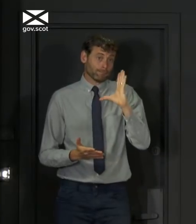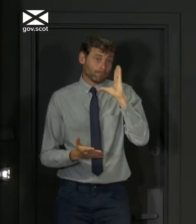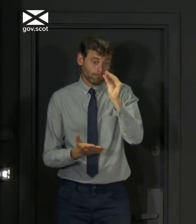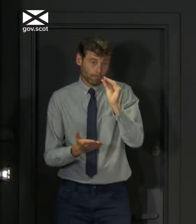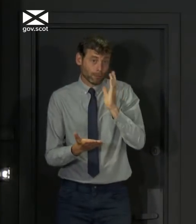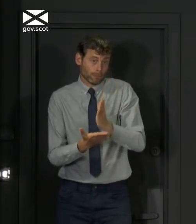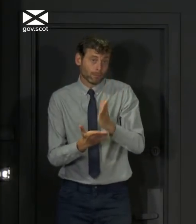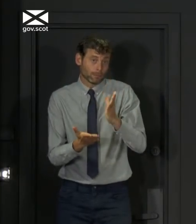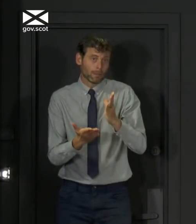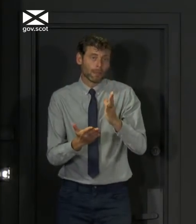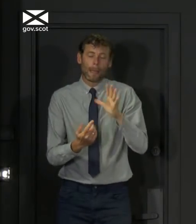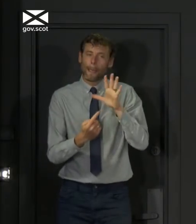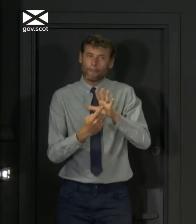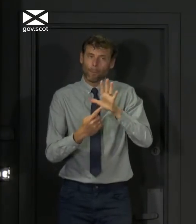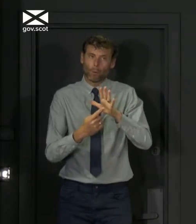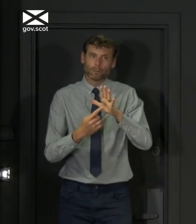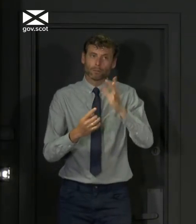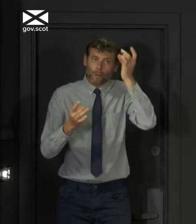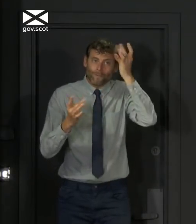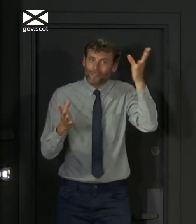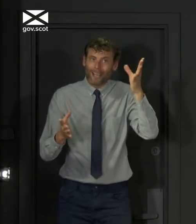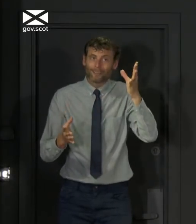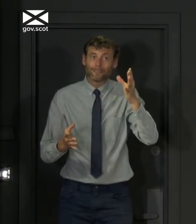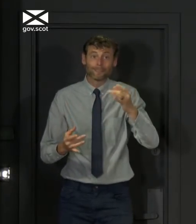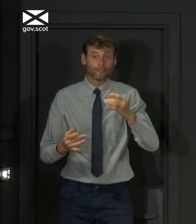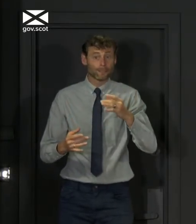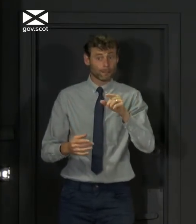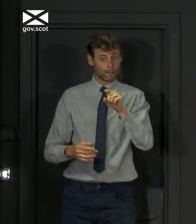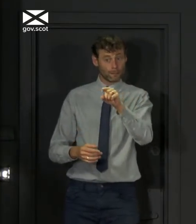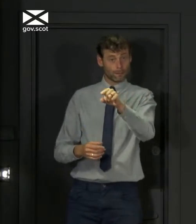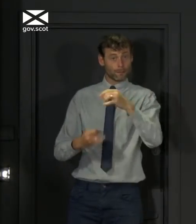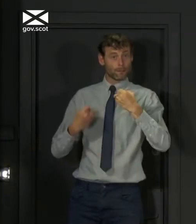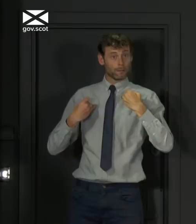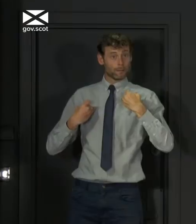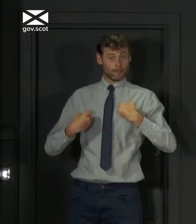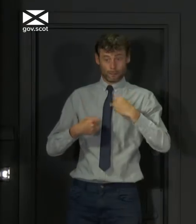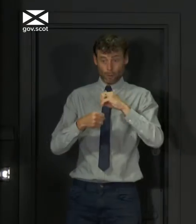that we never forget it. The virus hasn't gone away, and it will not go away of its